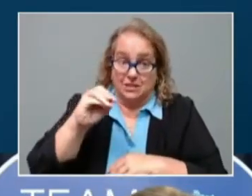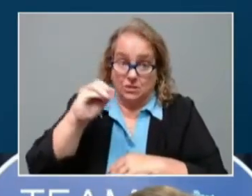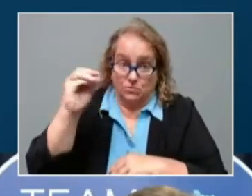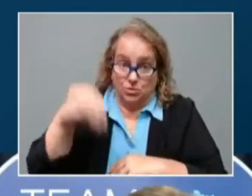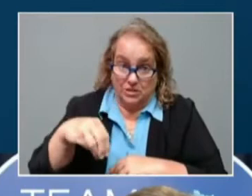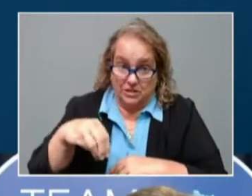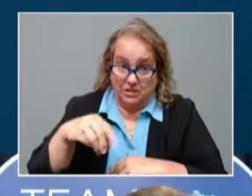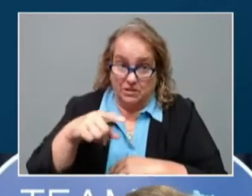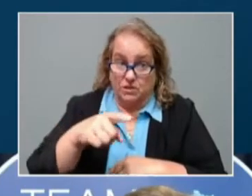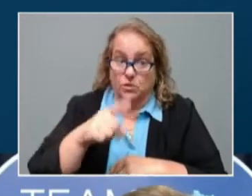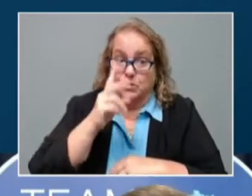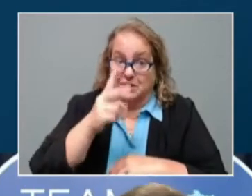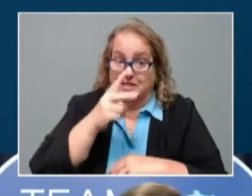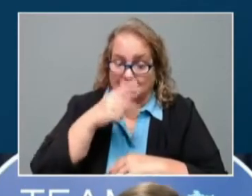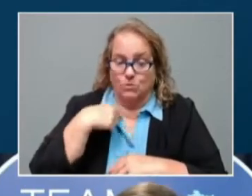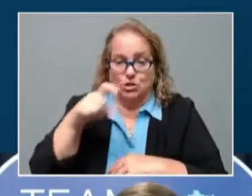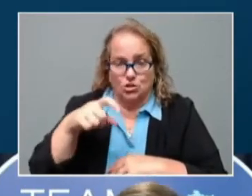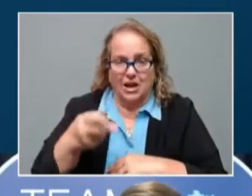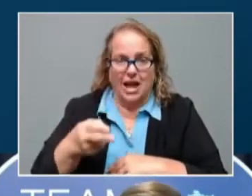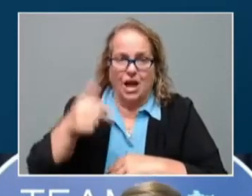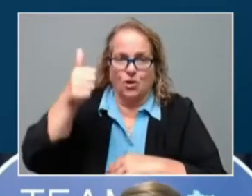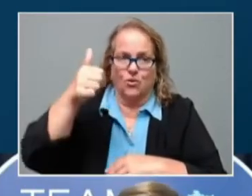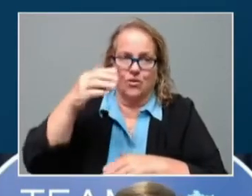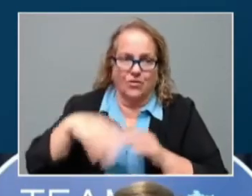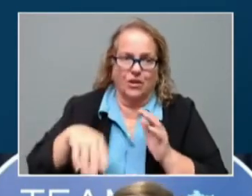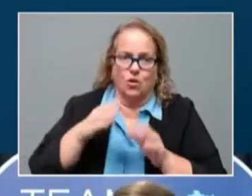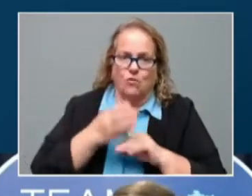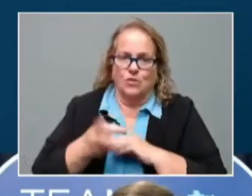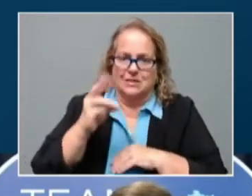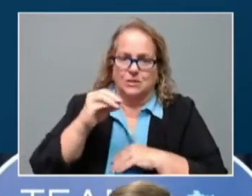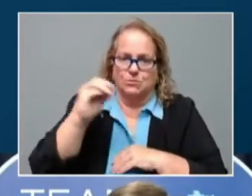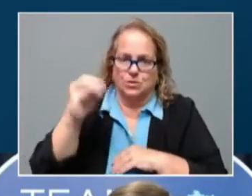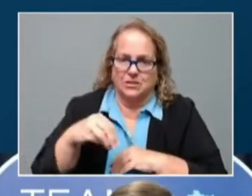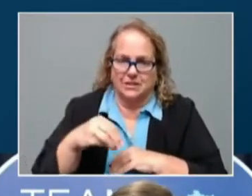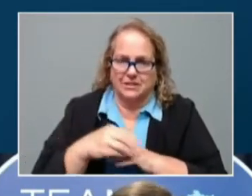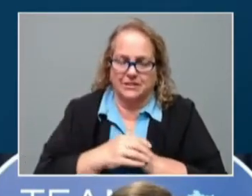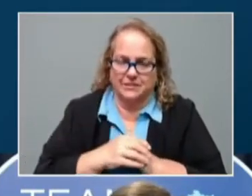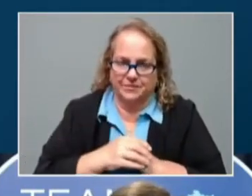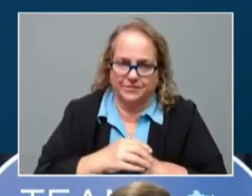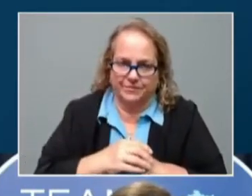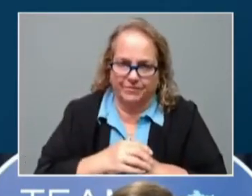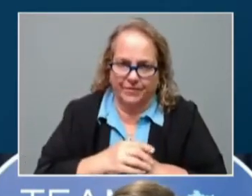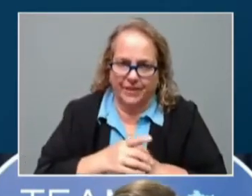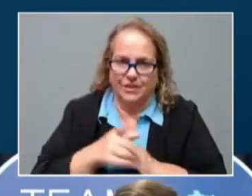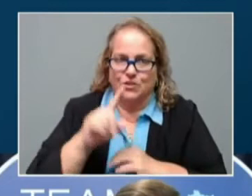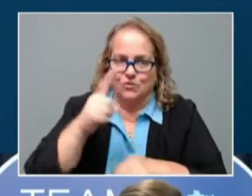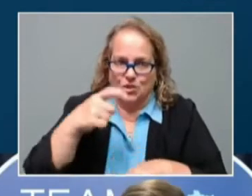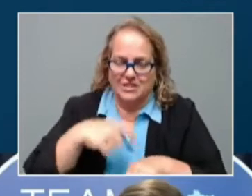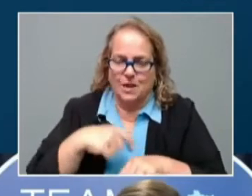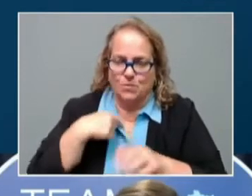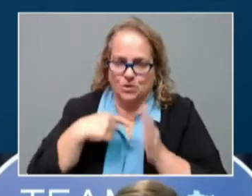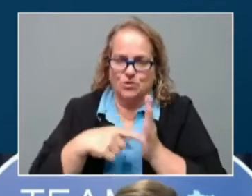even higher than that. All right, we're gonna change the colors the next time we do, this is the first time we've shown this because the last graph you